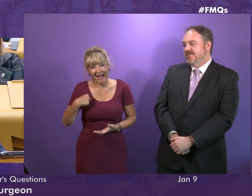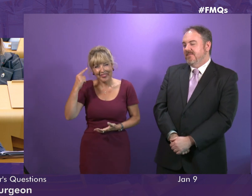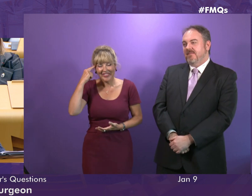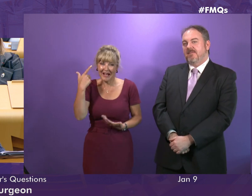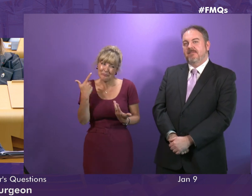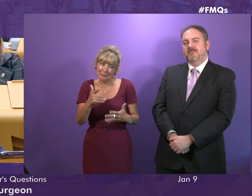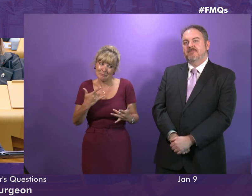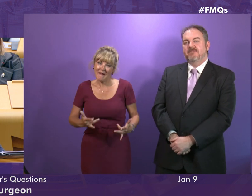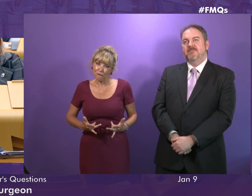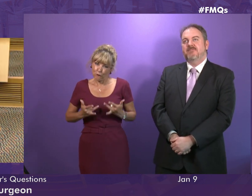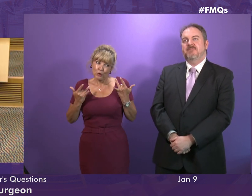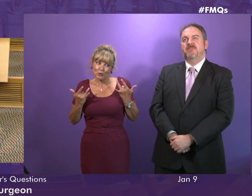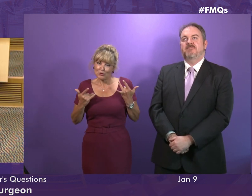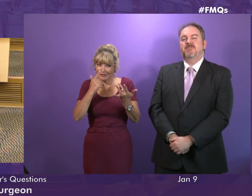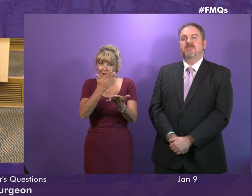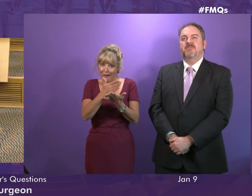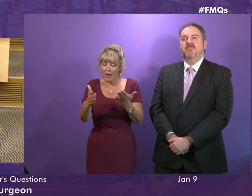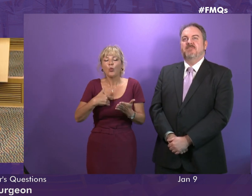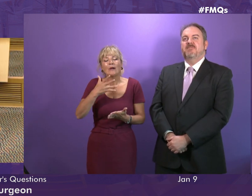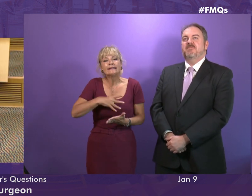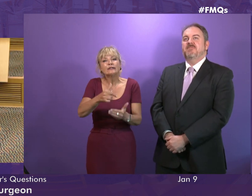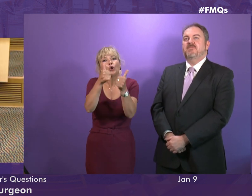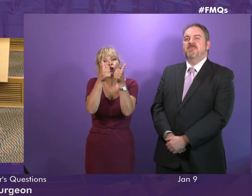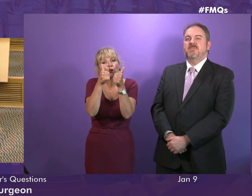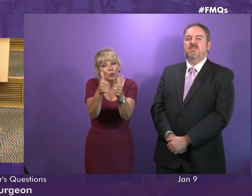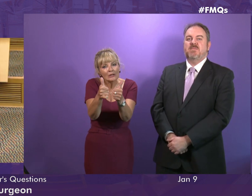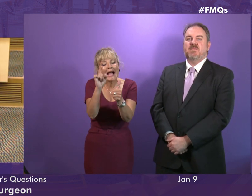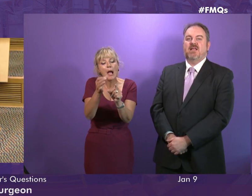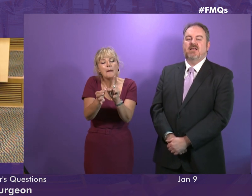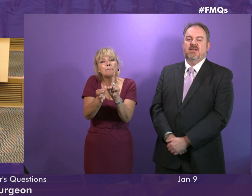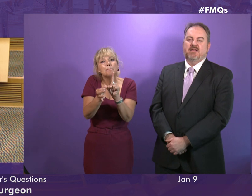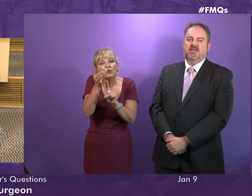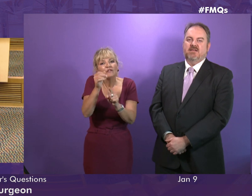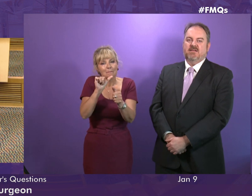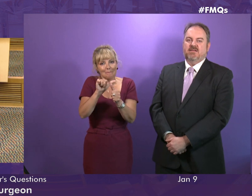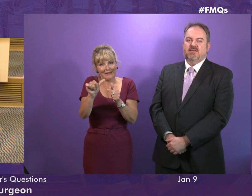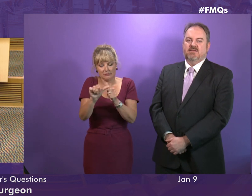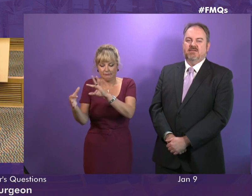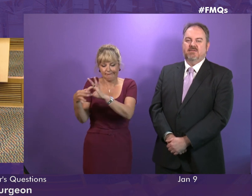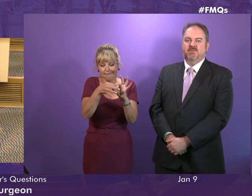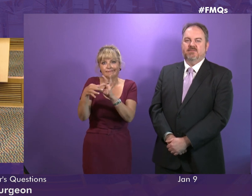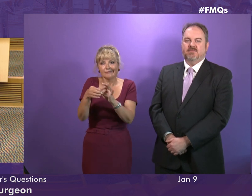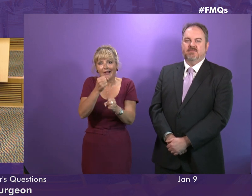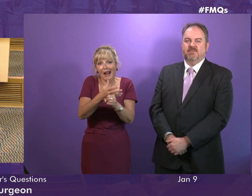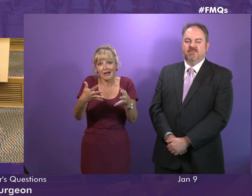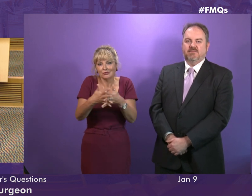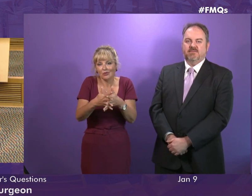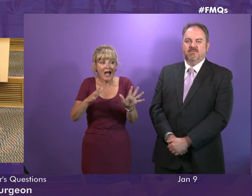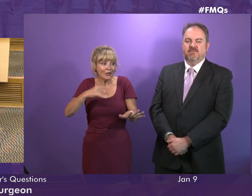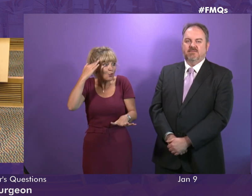on the importance of good, and better, connectivity to Glasgow airport. No responsible Government would stand here and say that regardless of “what the end solution looks like”,